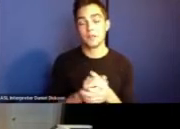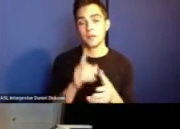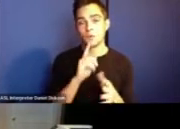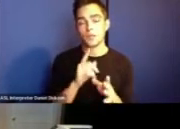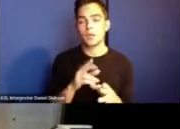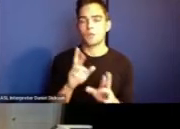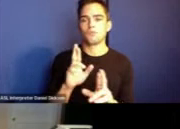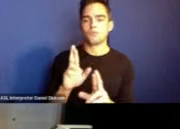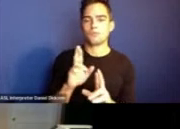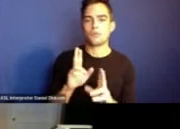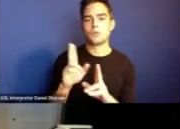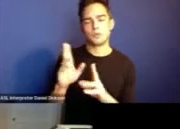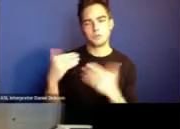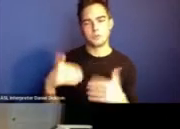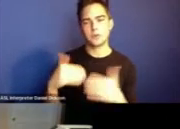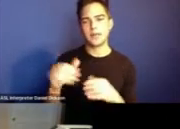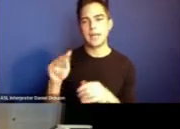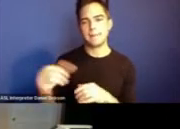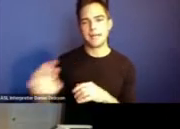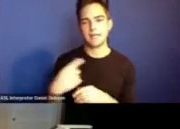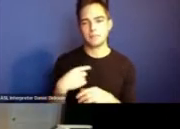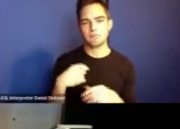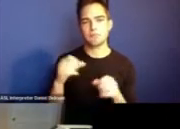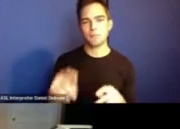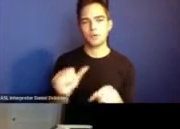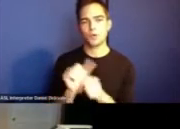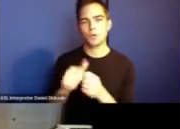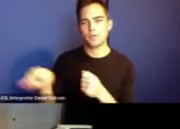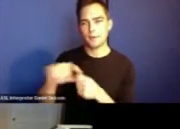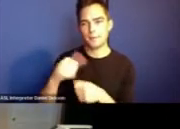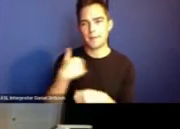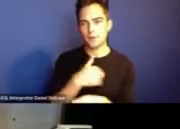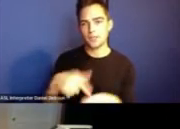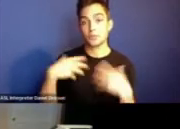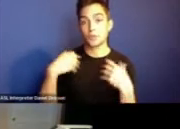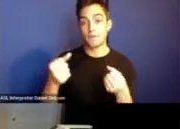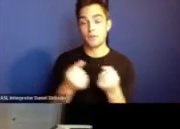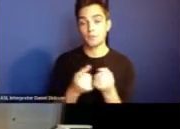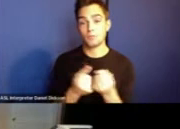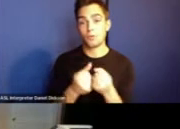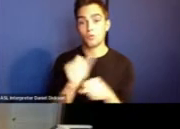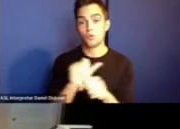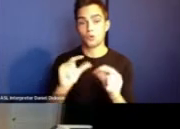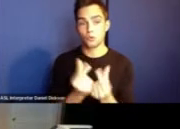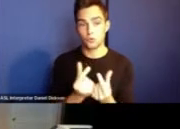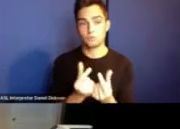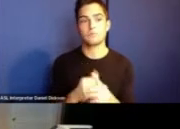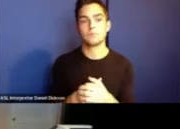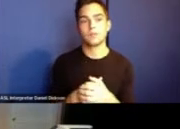when Amy approached me about the opportunity to work with with them and the members of this recovery support workgroup. The original members really at the